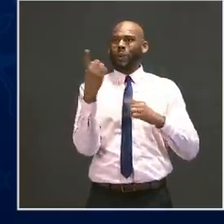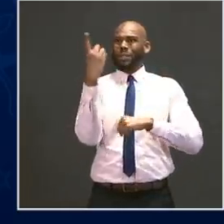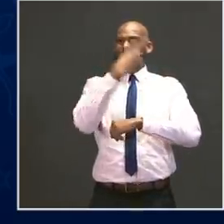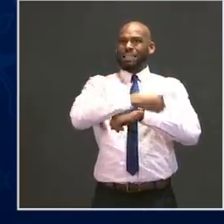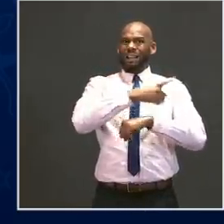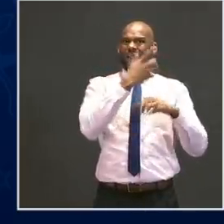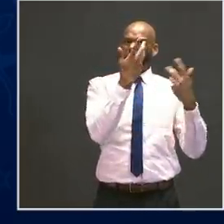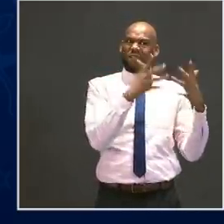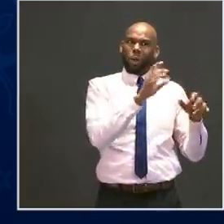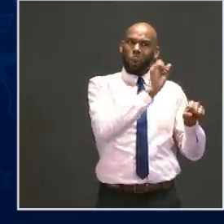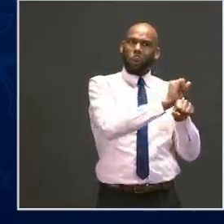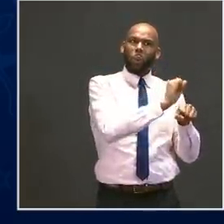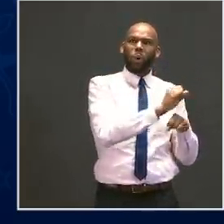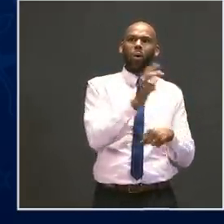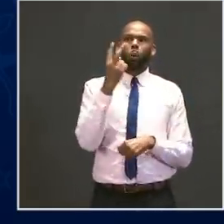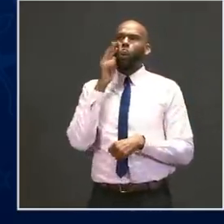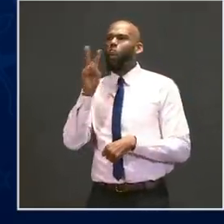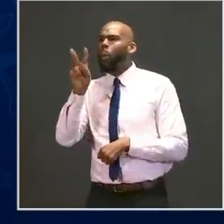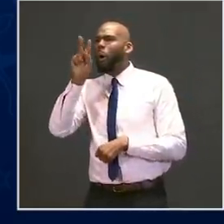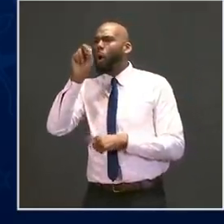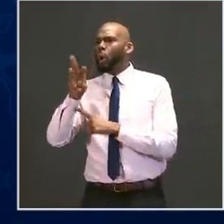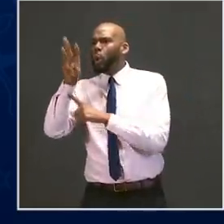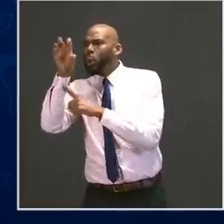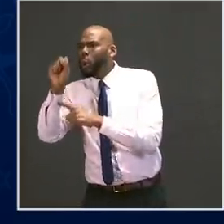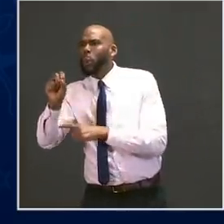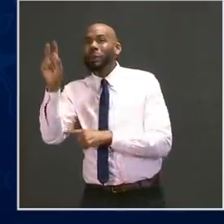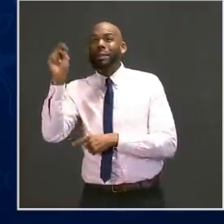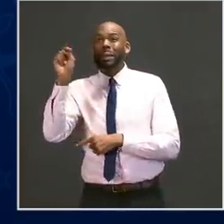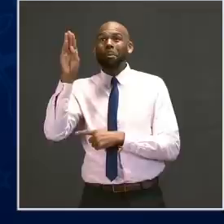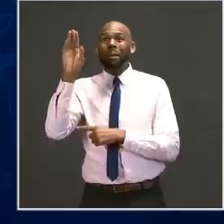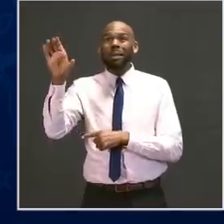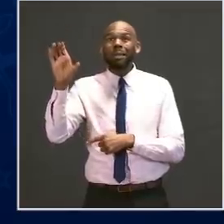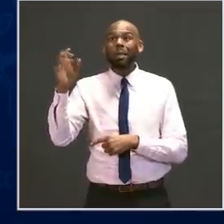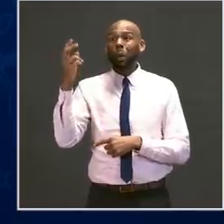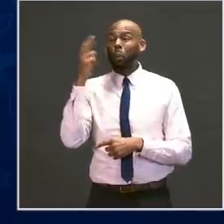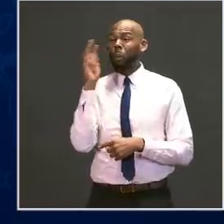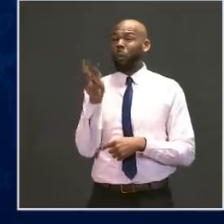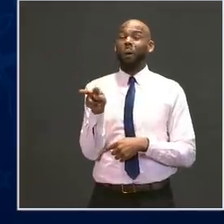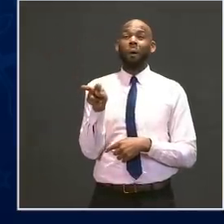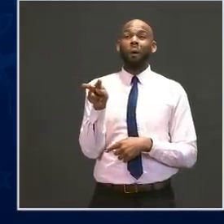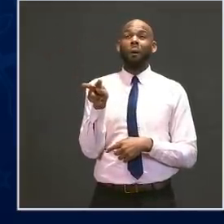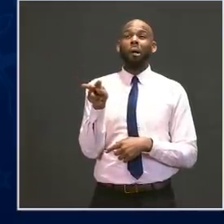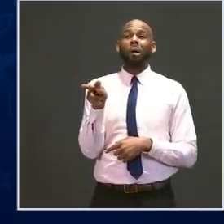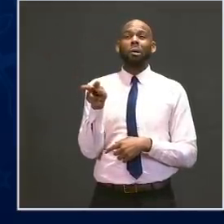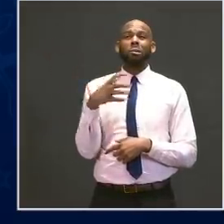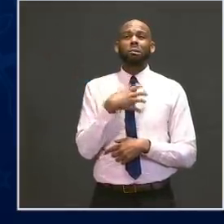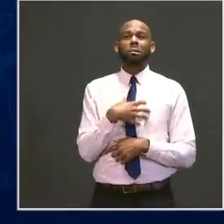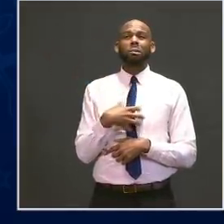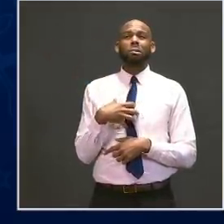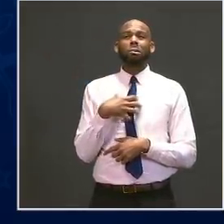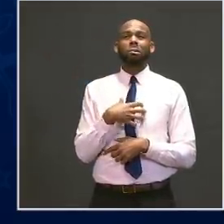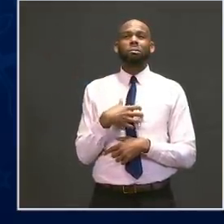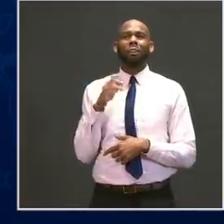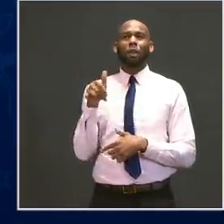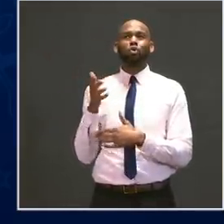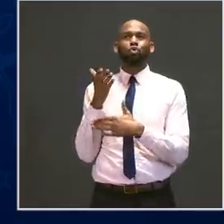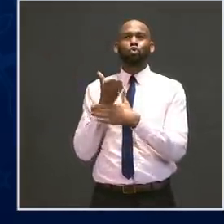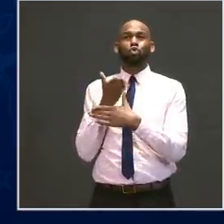probably on NBC and other outlets -- found it harrowing and deeply disturbing. And, you know, that's certainly how the President felt